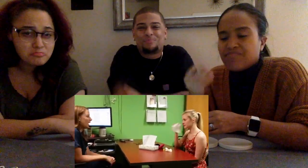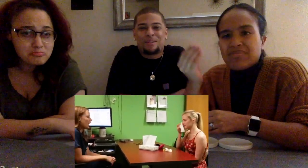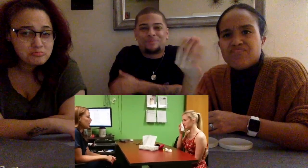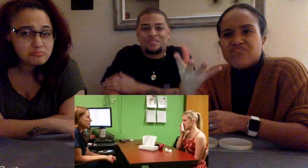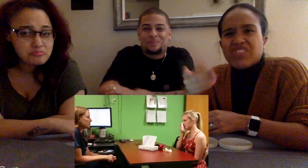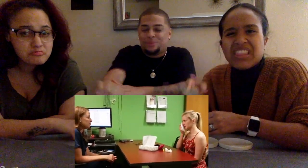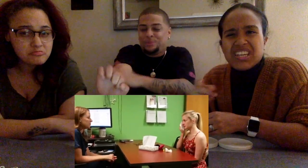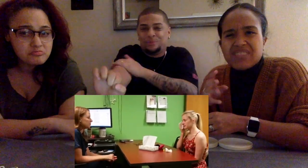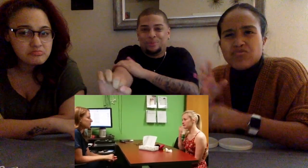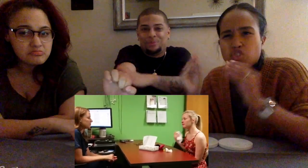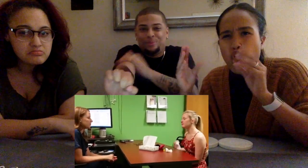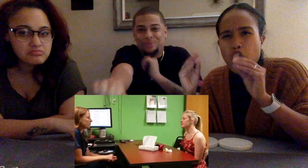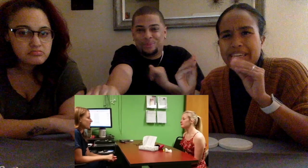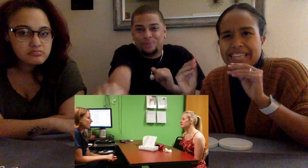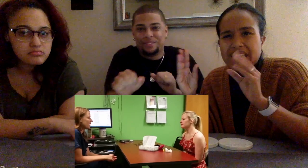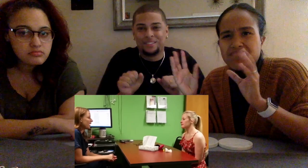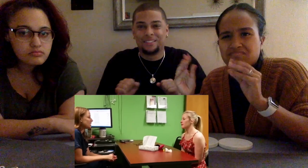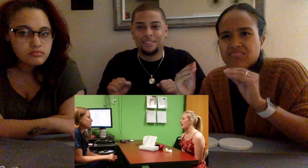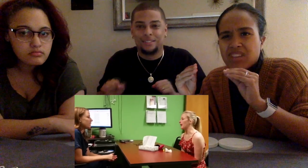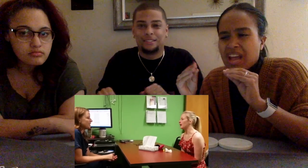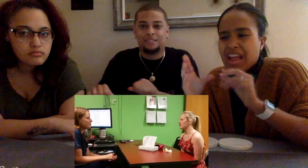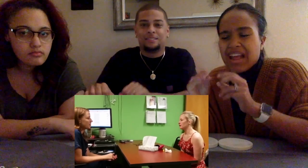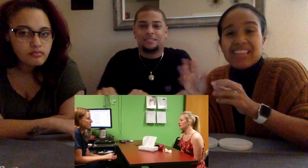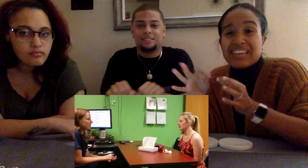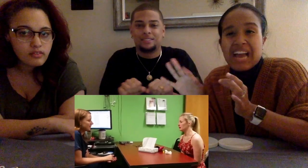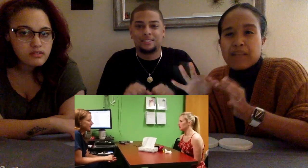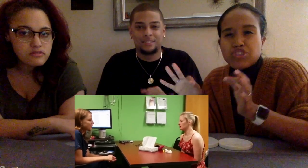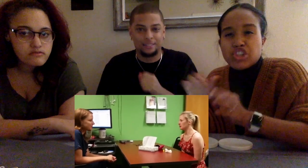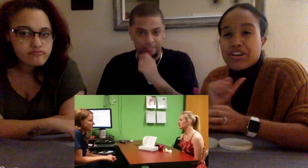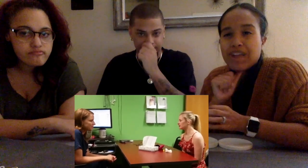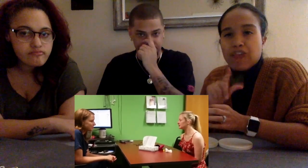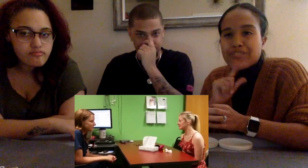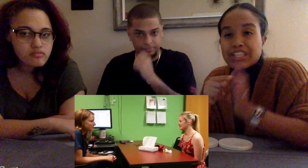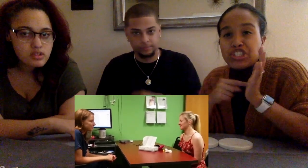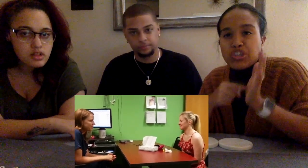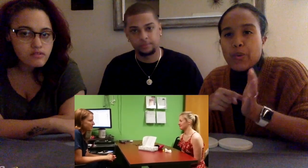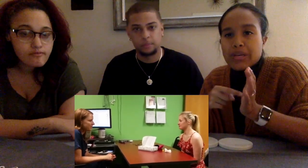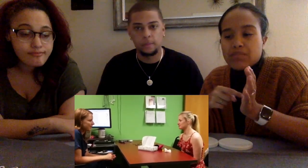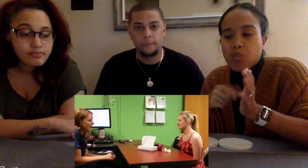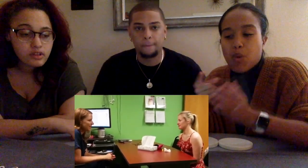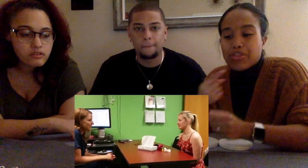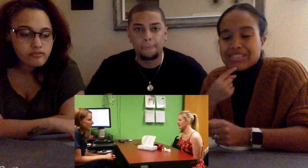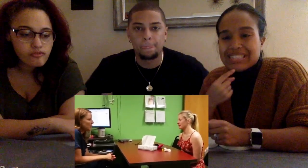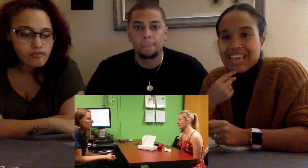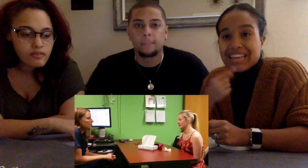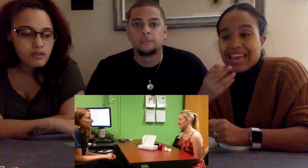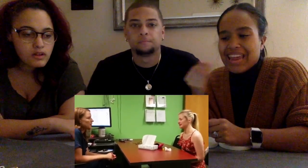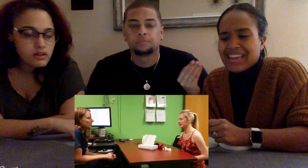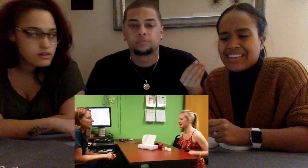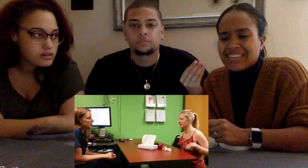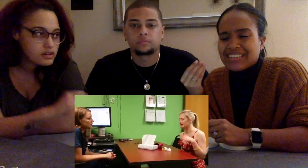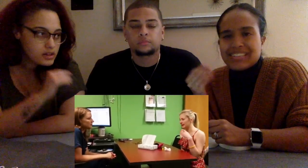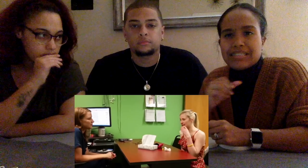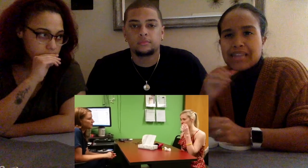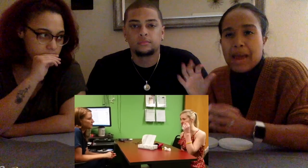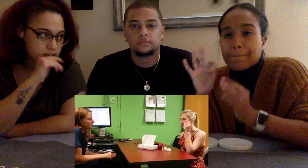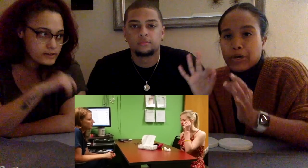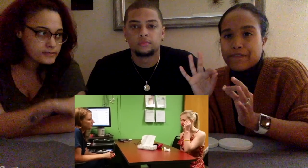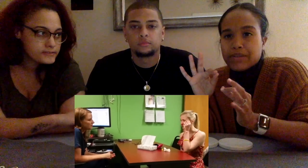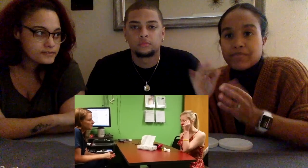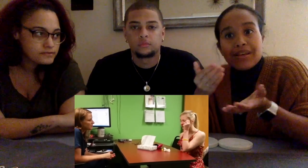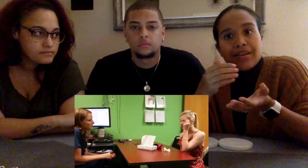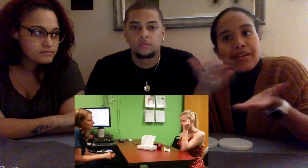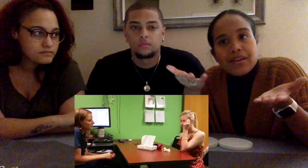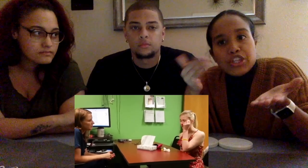V: FYI, they're just talking and the captions are not really showing what they're saying. And it's not perfect.